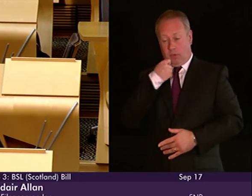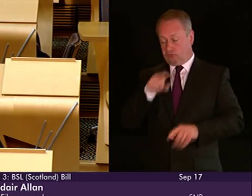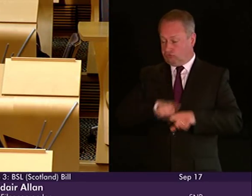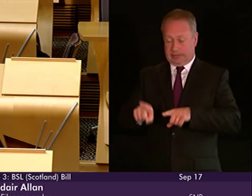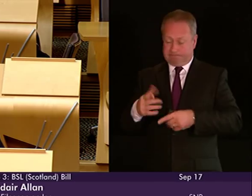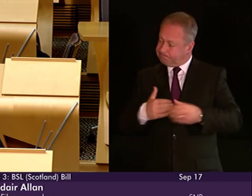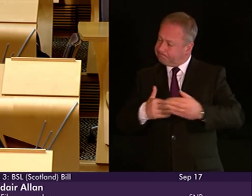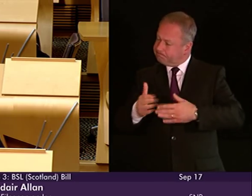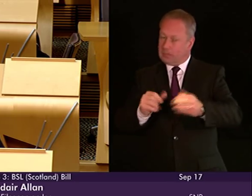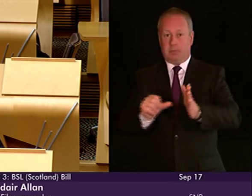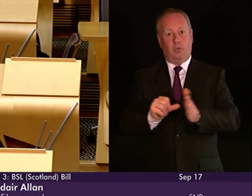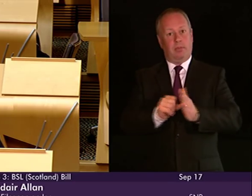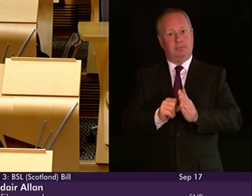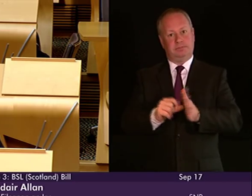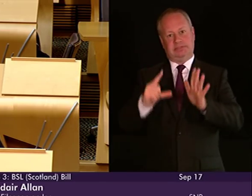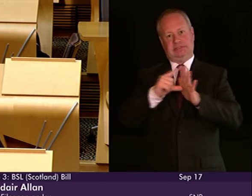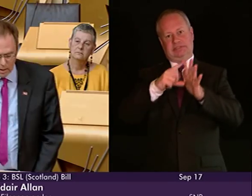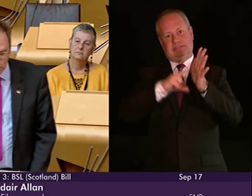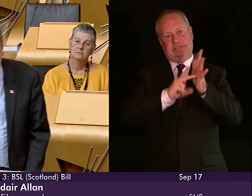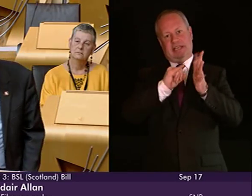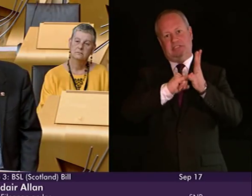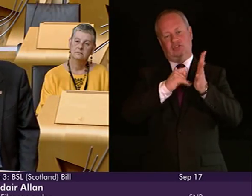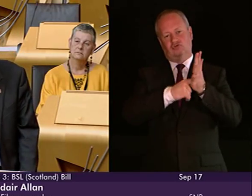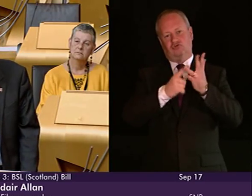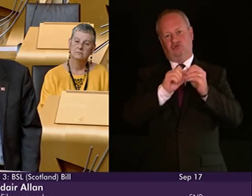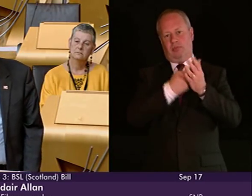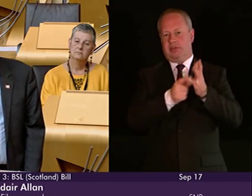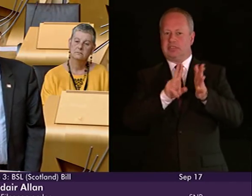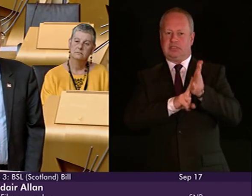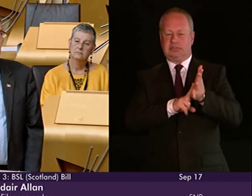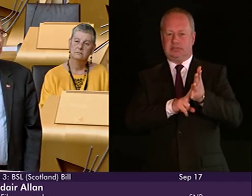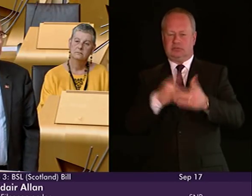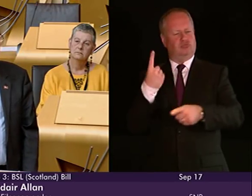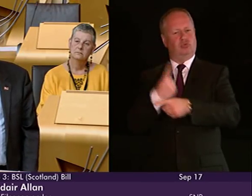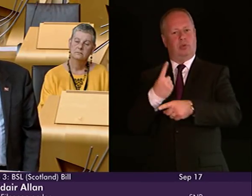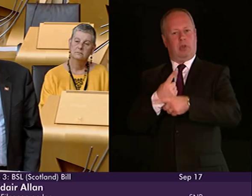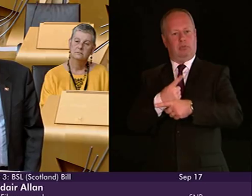right to raise. Dennis Robertson pointed to the great willingness